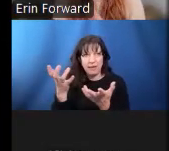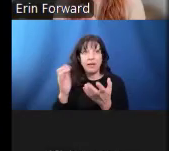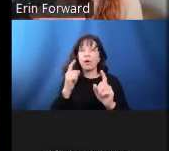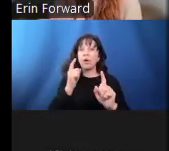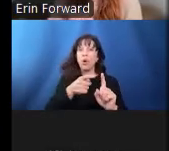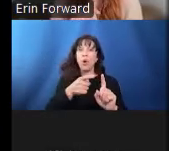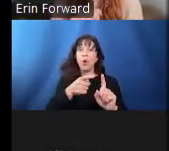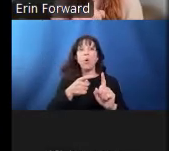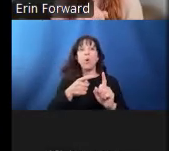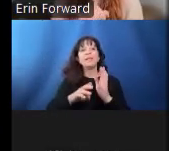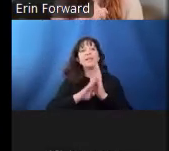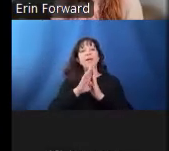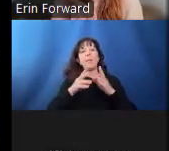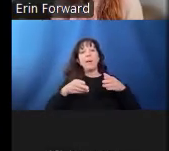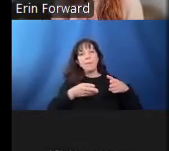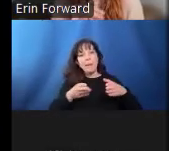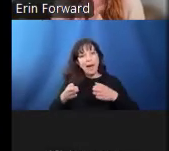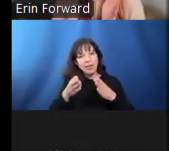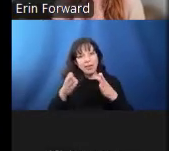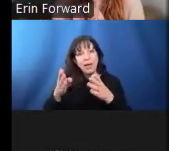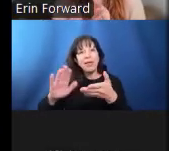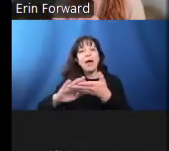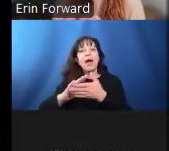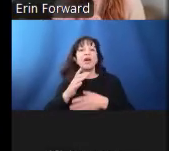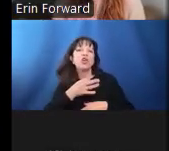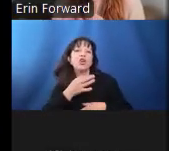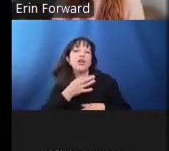pathway to curiosity that's unique to their individual